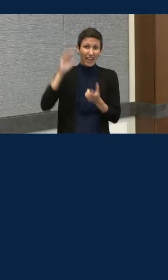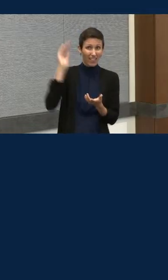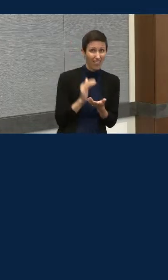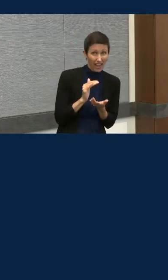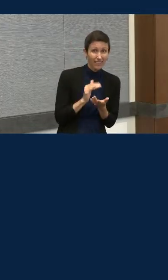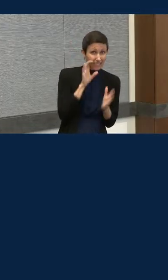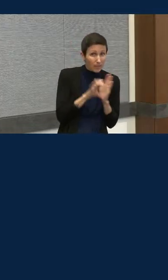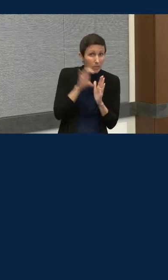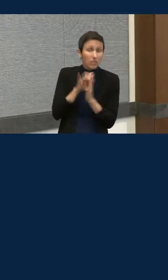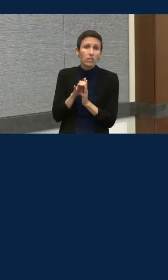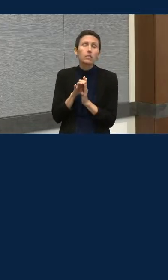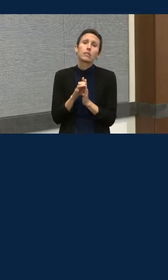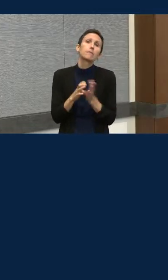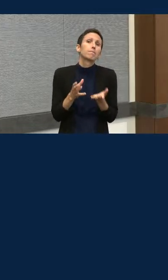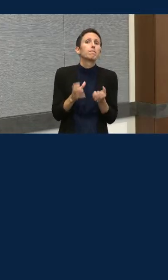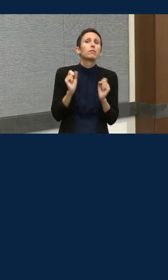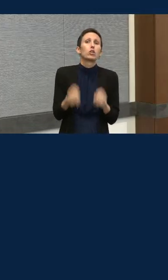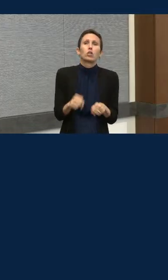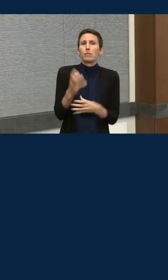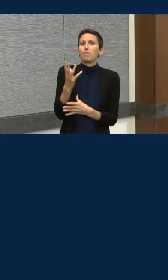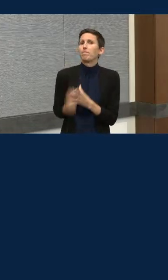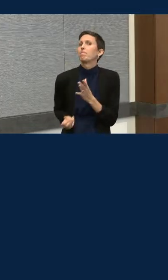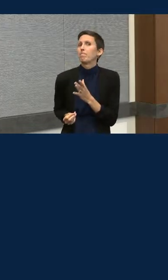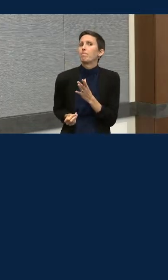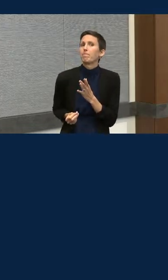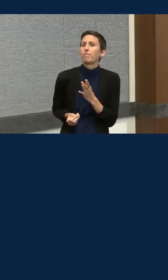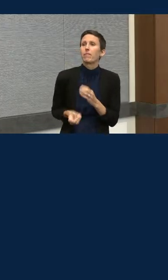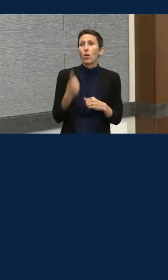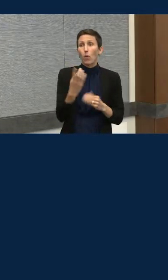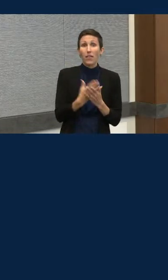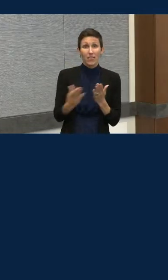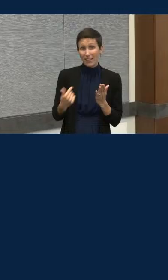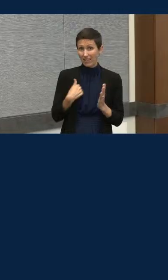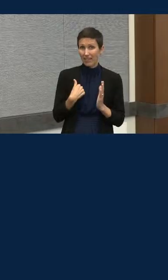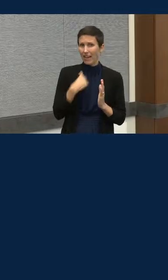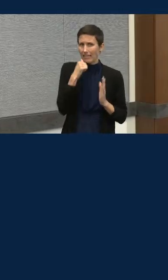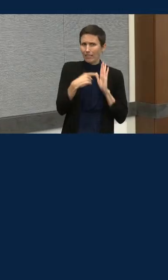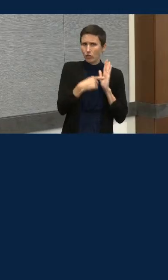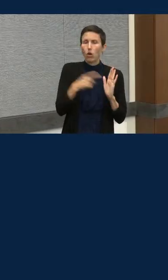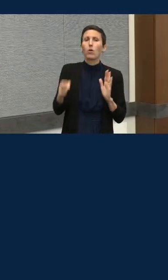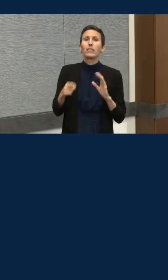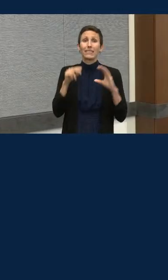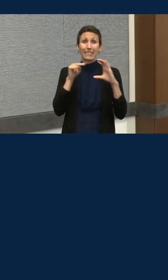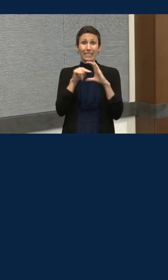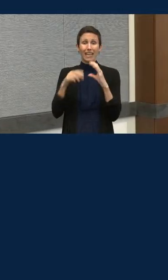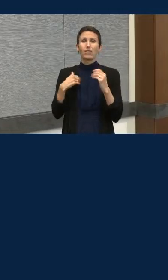risk of losing information. One thing I did not mention and not